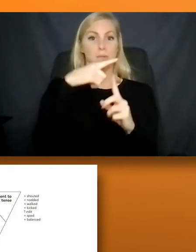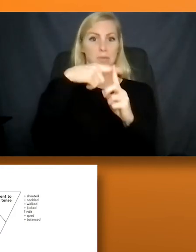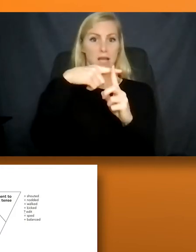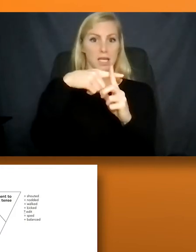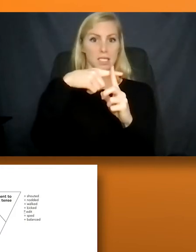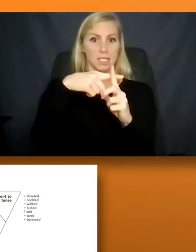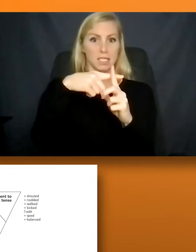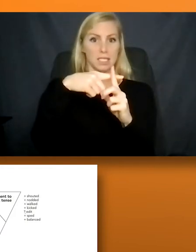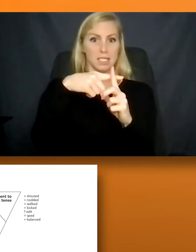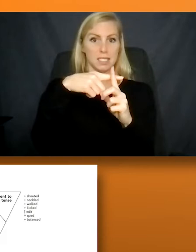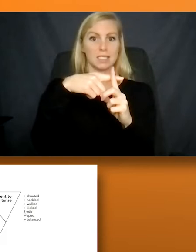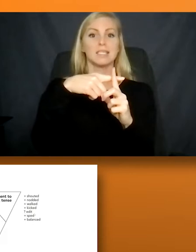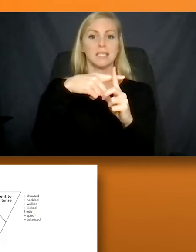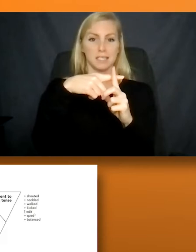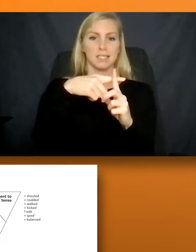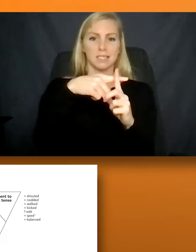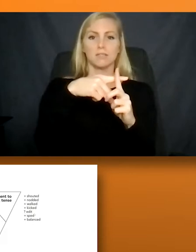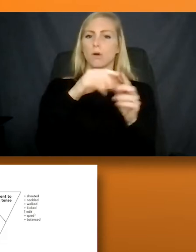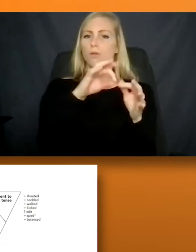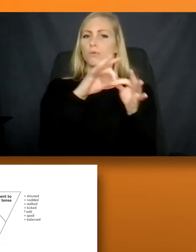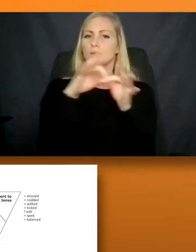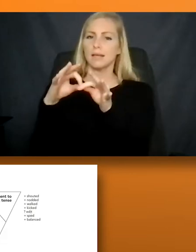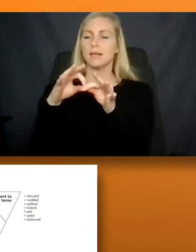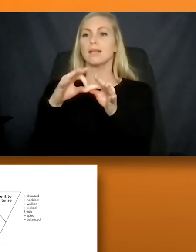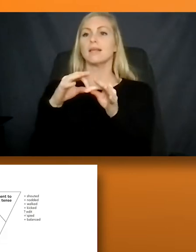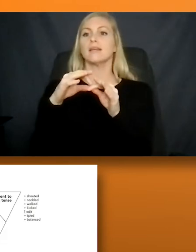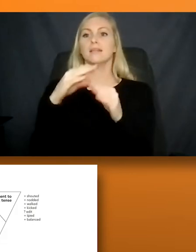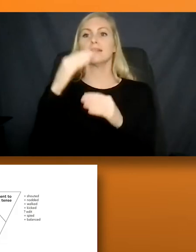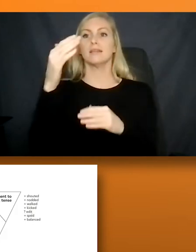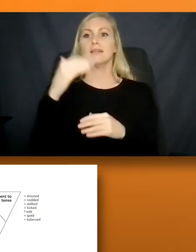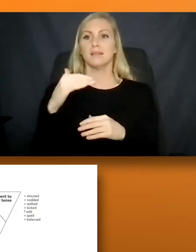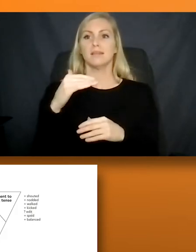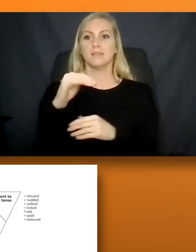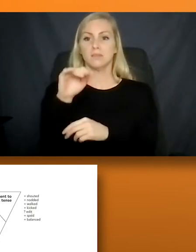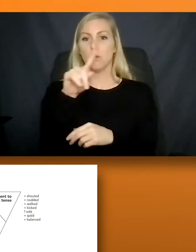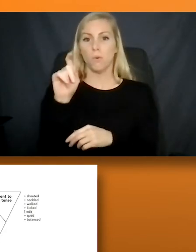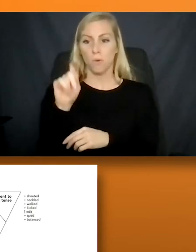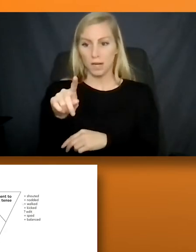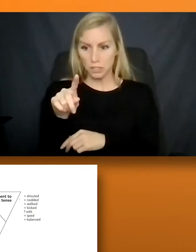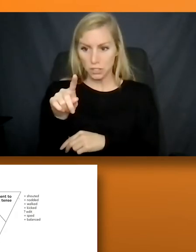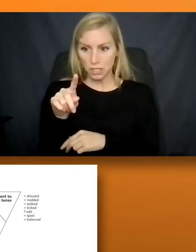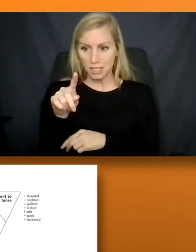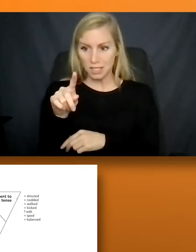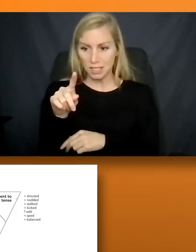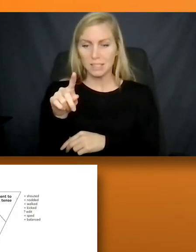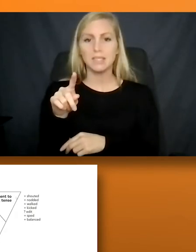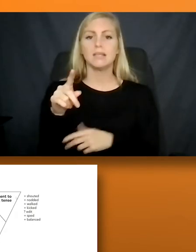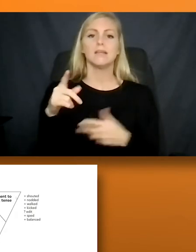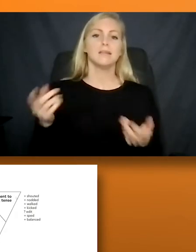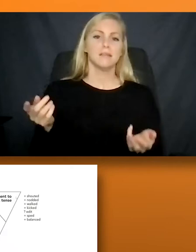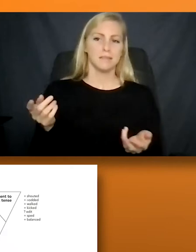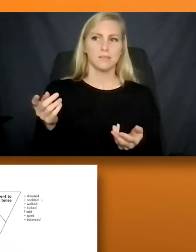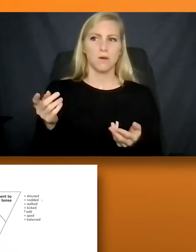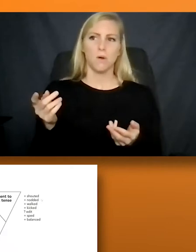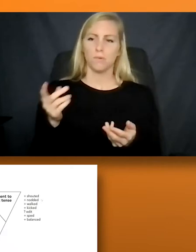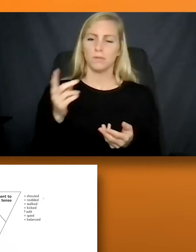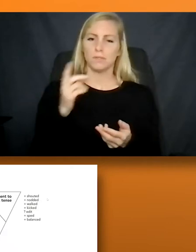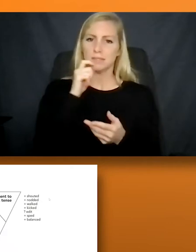The words with the question mark are not related. So even though it has the E-D in it, it doesn't mean past tense, obviously.